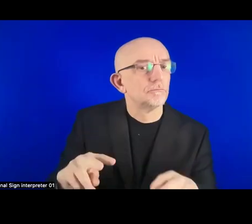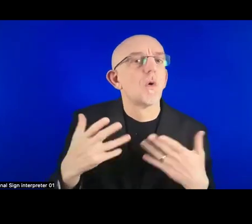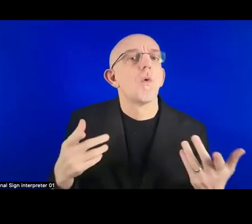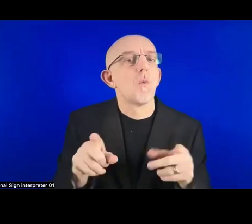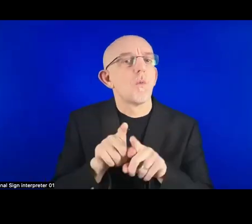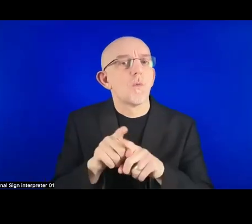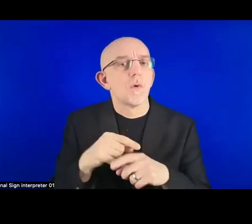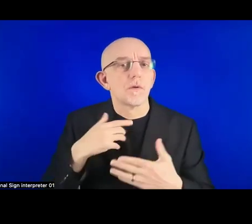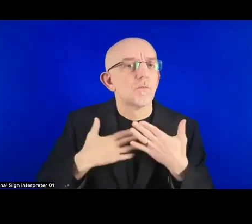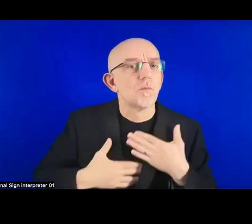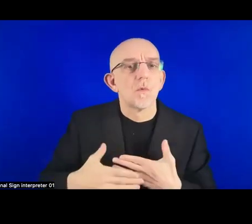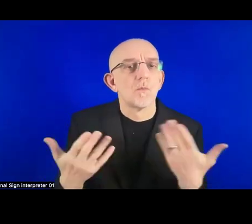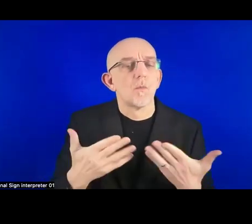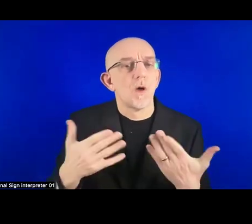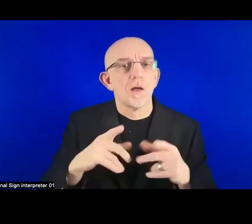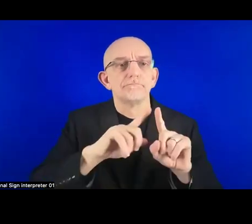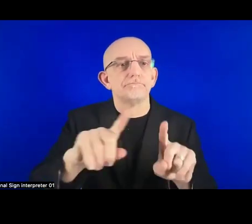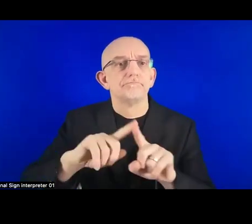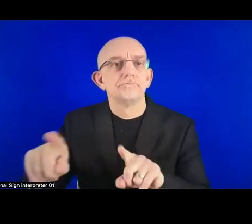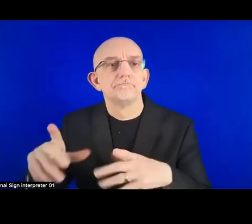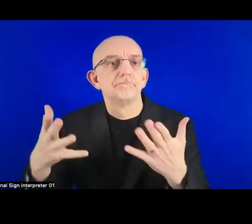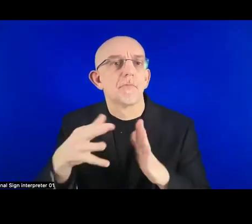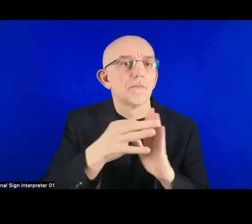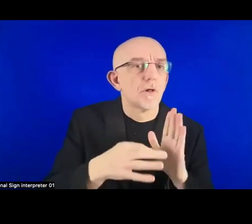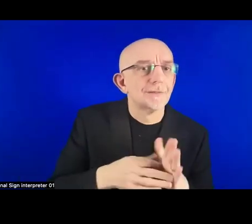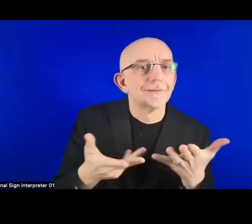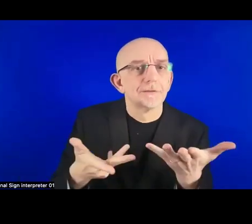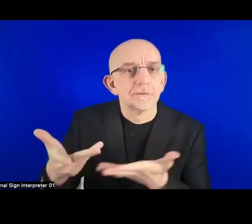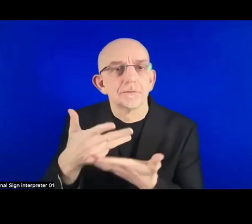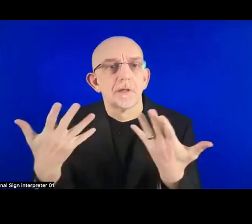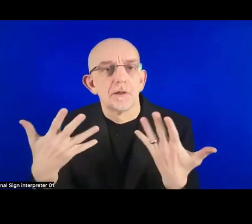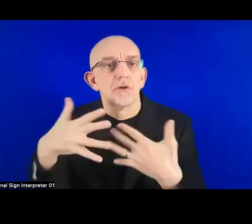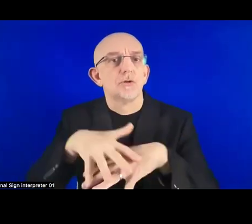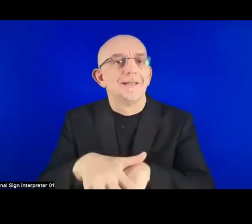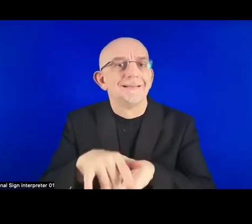collaborateed regularly with civil society organisations, and multiple stakeholders